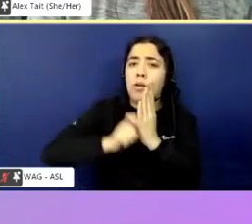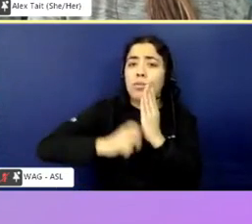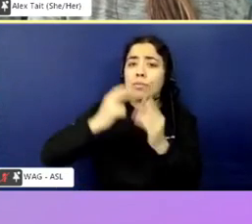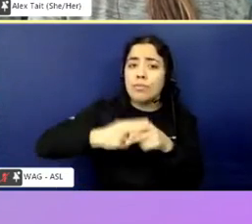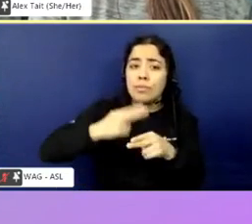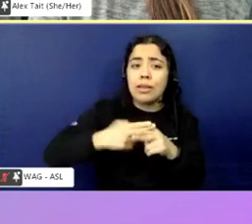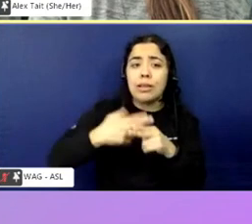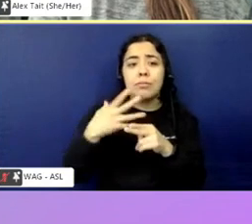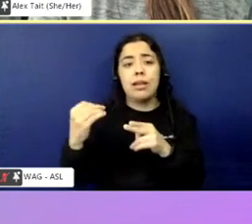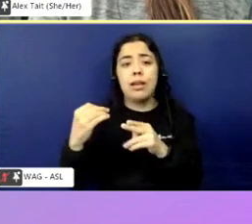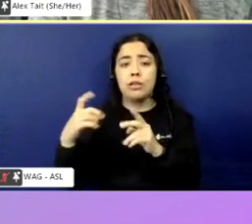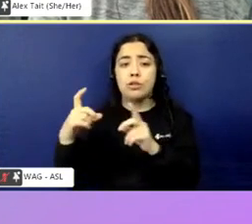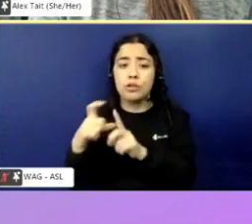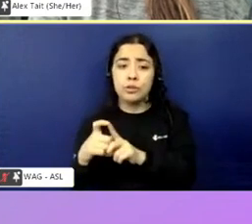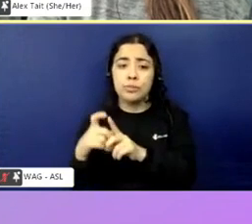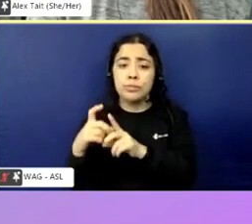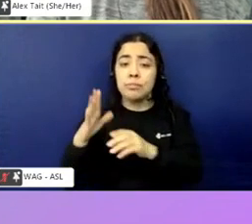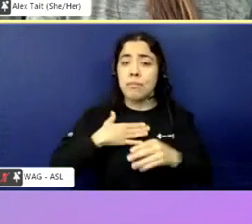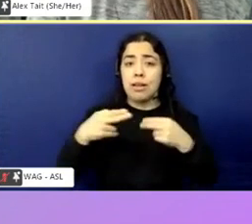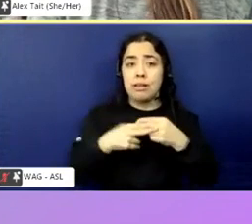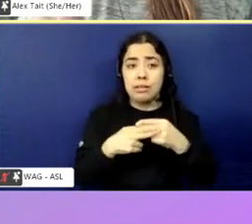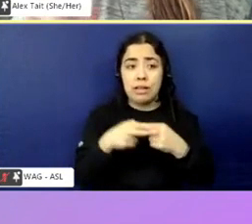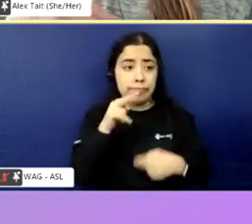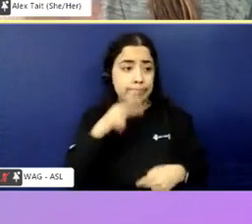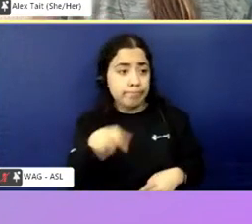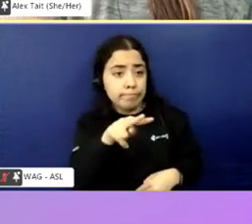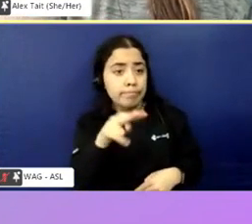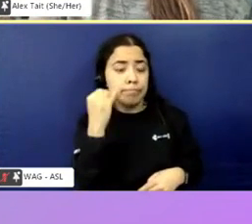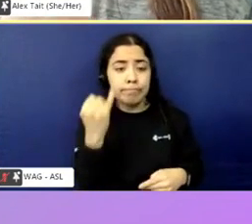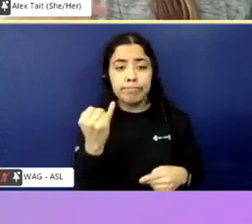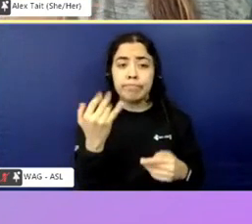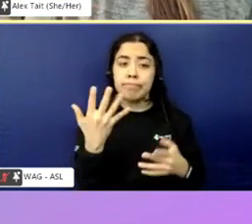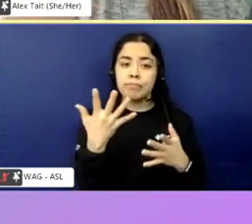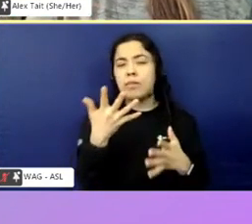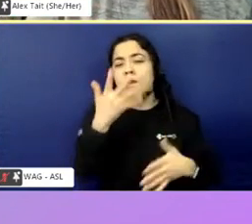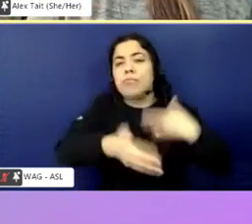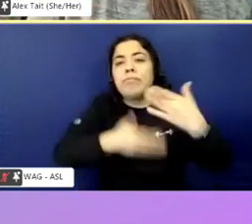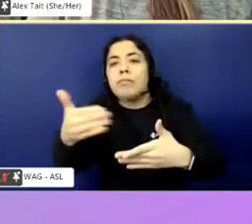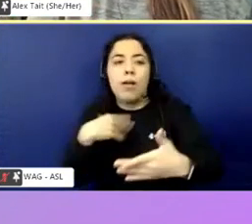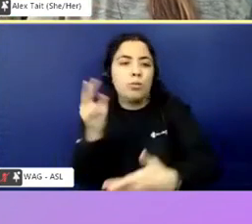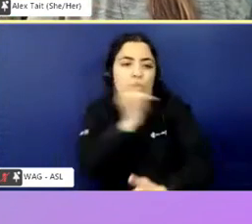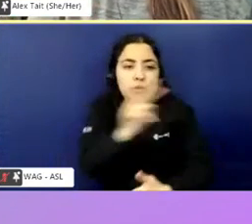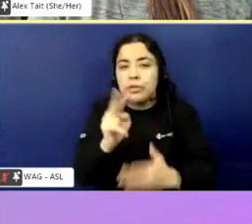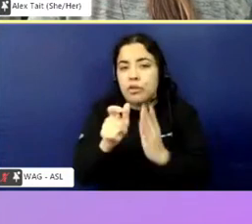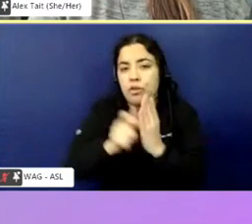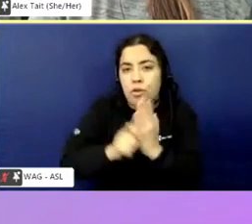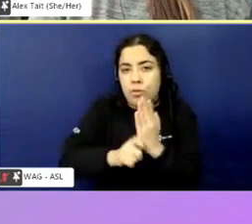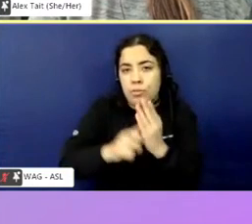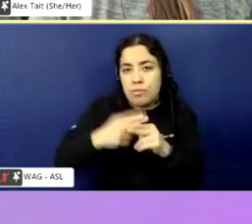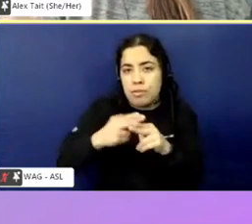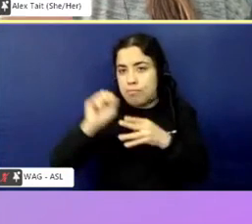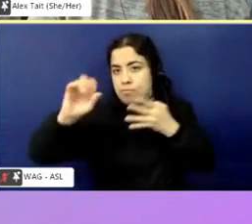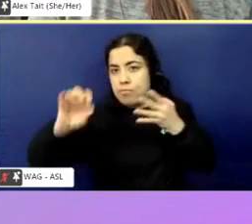words today. Just as a note, there are long article names including jargon terms on some of my slides here for